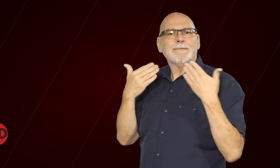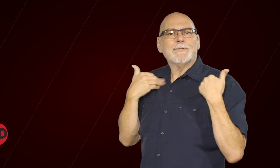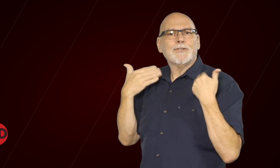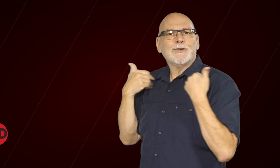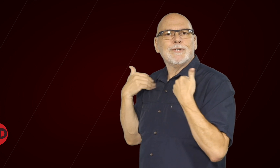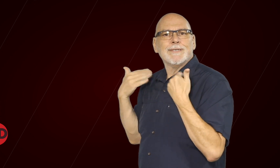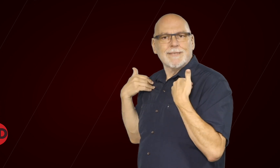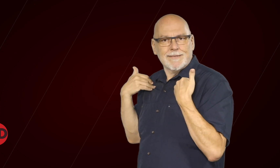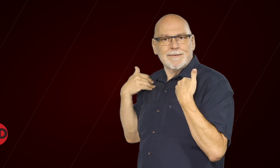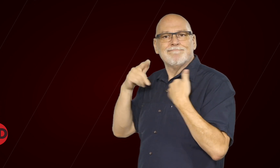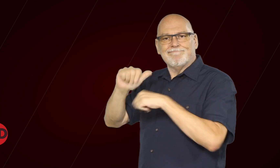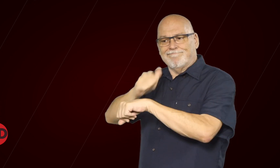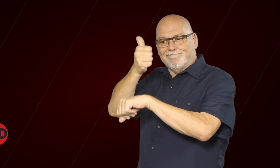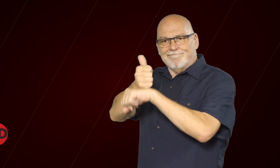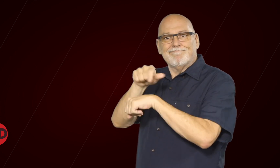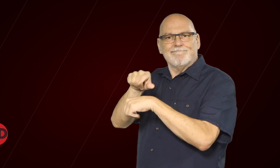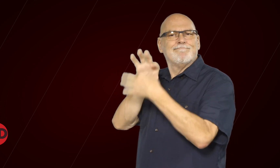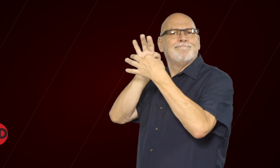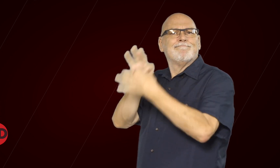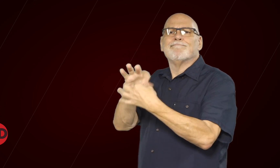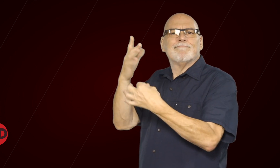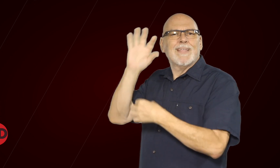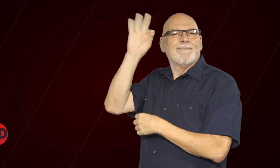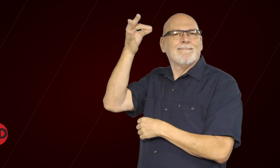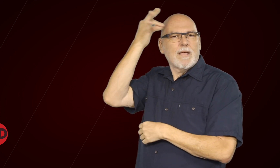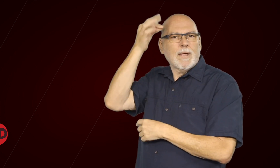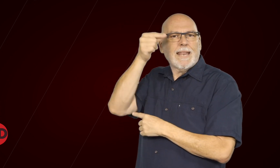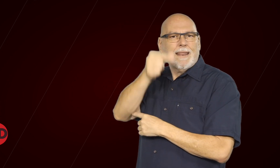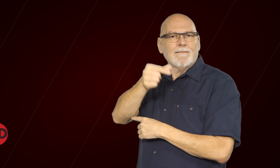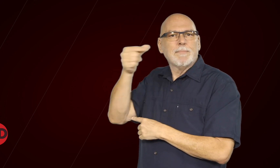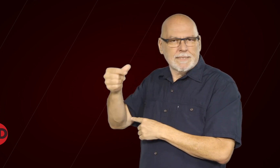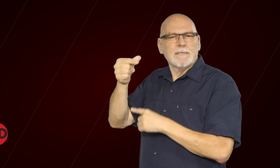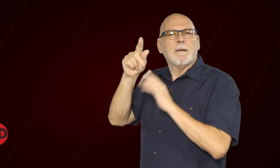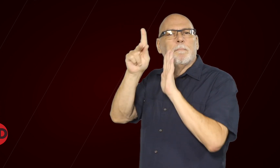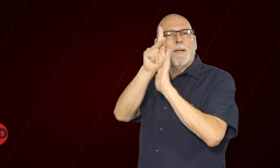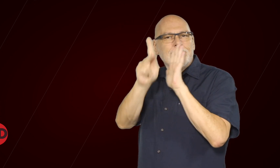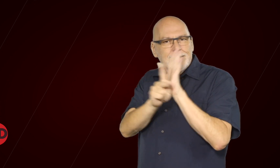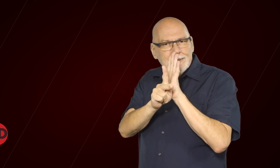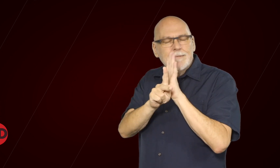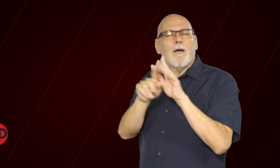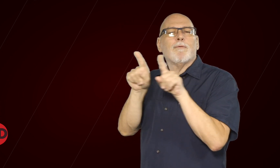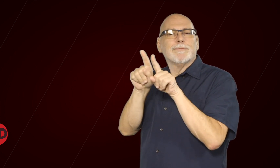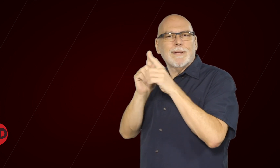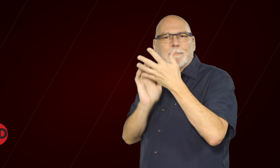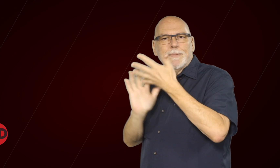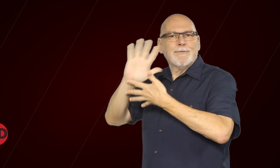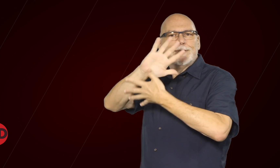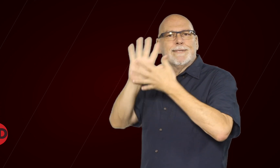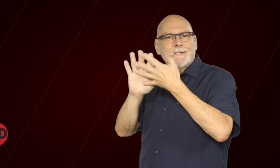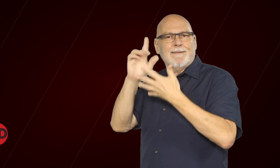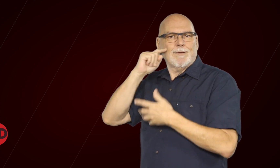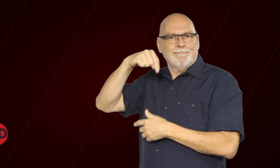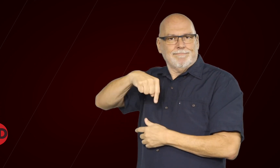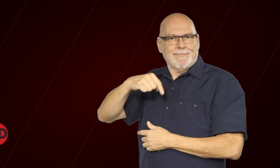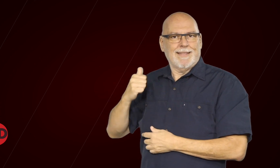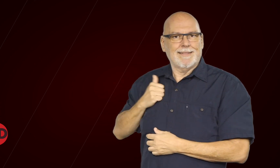that set the federal government's policies and priorities